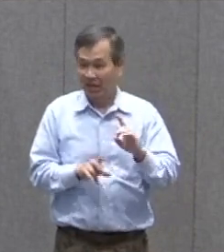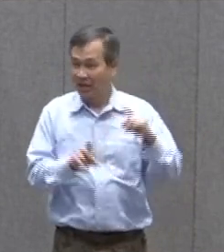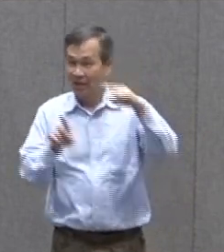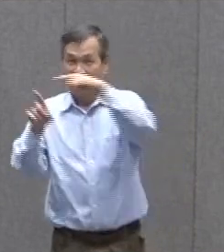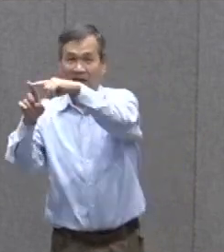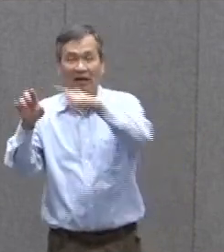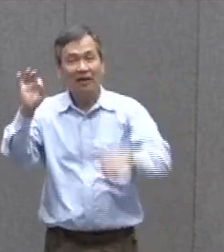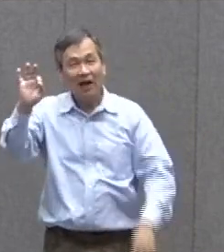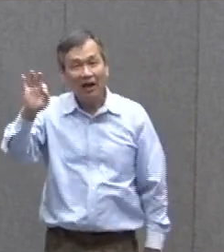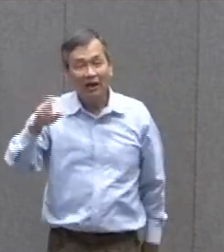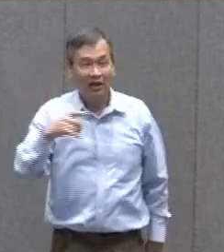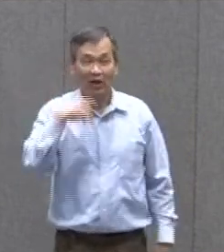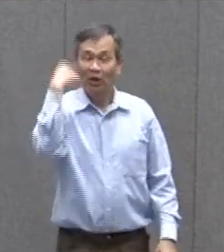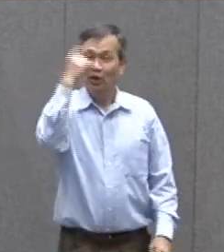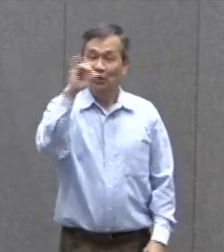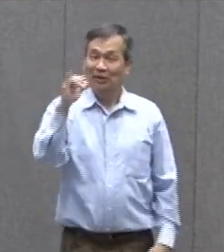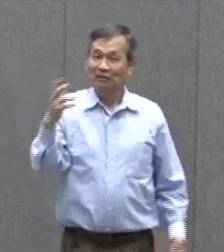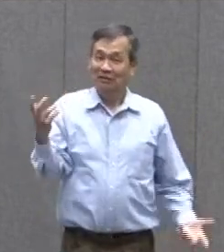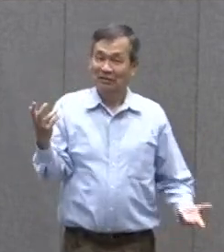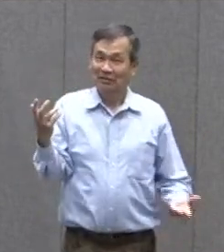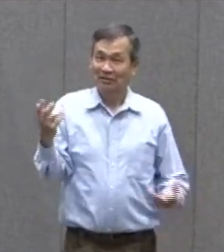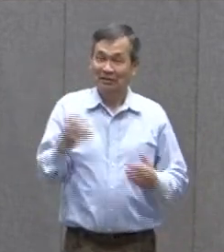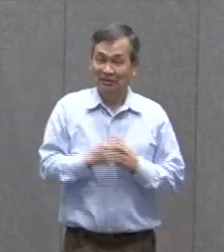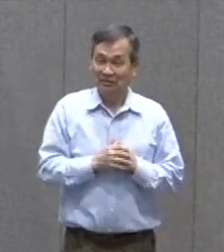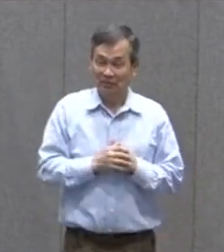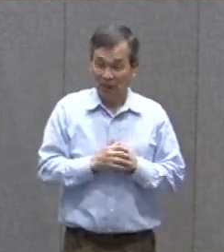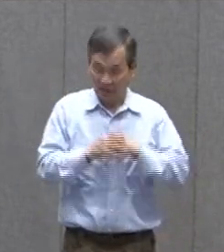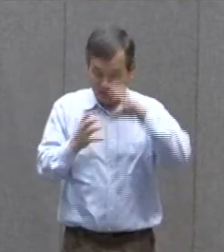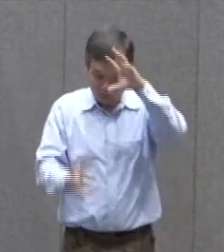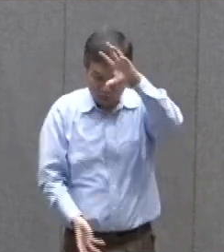And that looks, if I put these together when I add them,